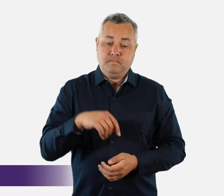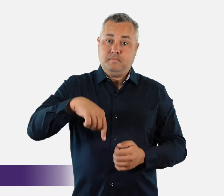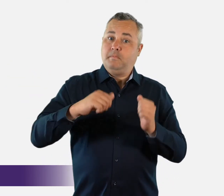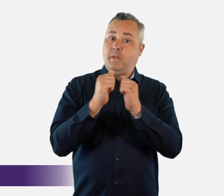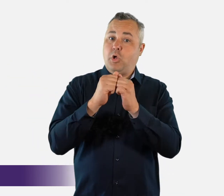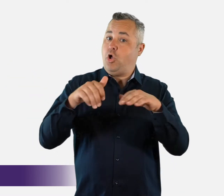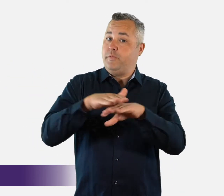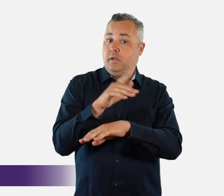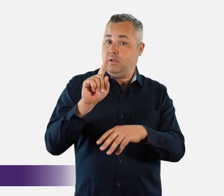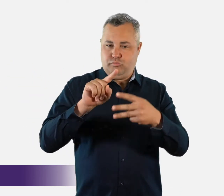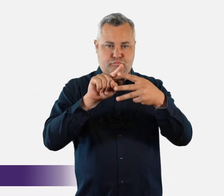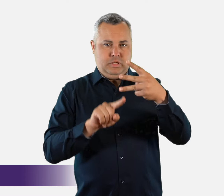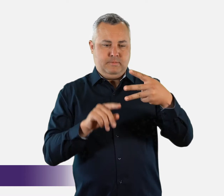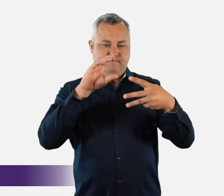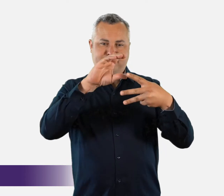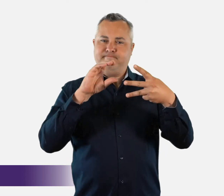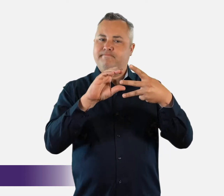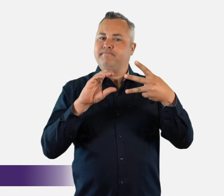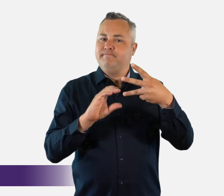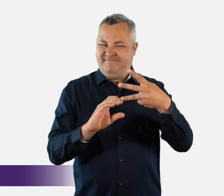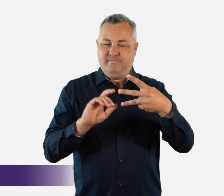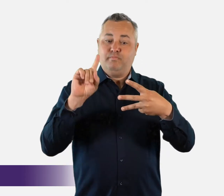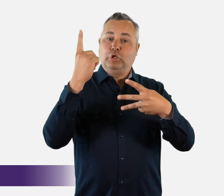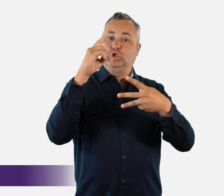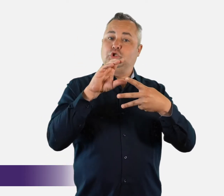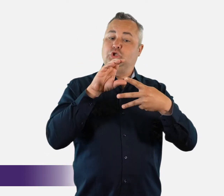The paper: 1st: